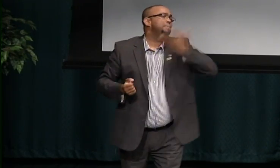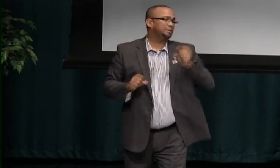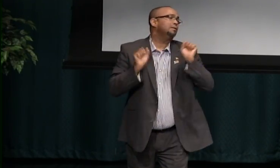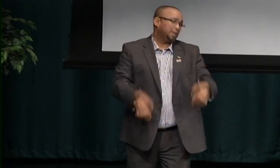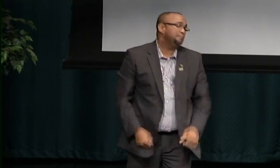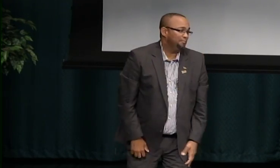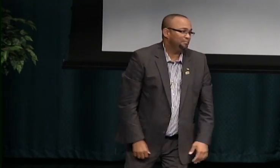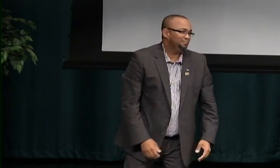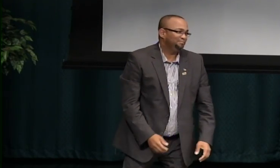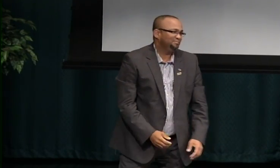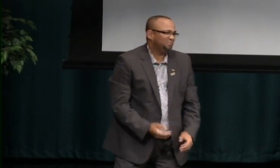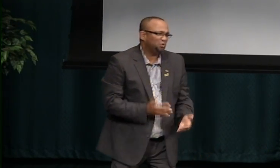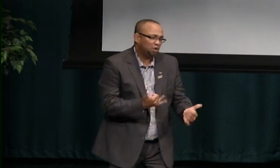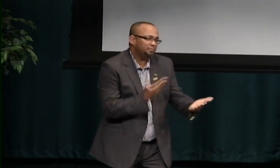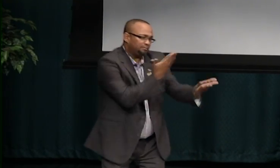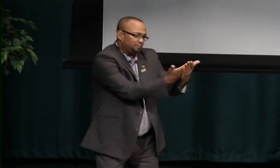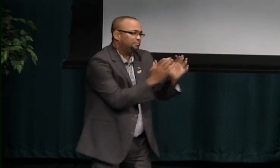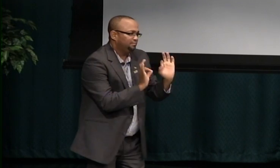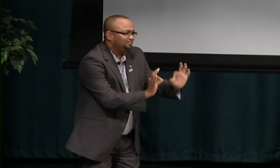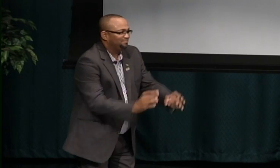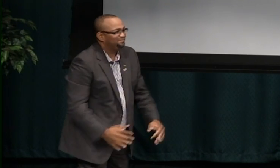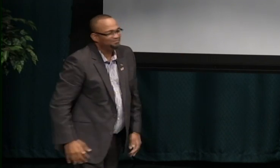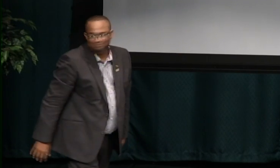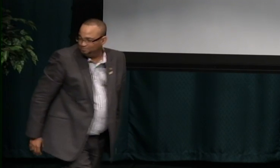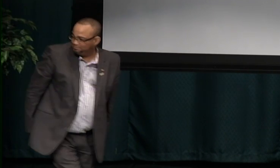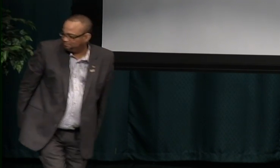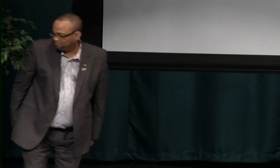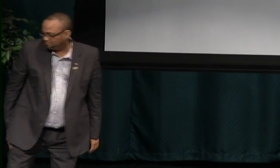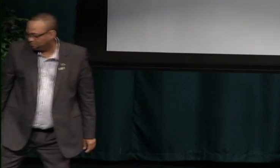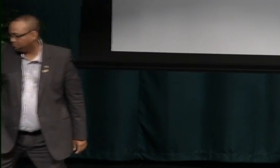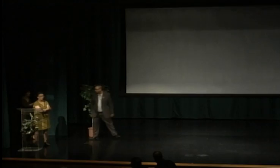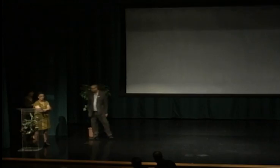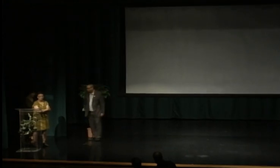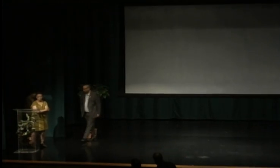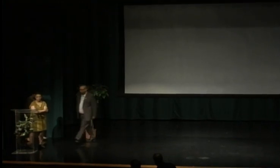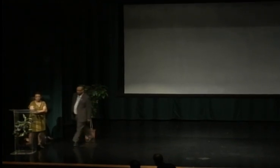And eventually we will create a better world for deaf people.